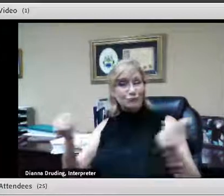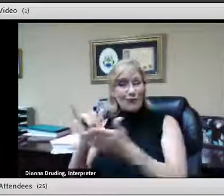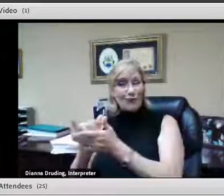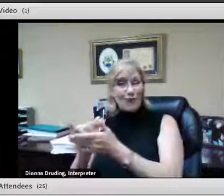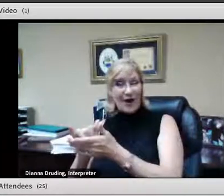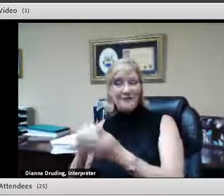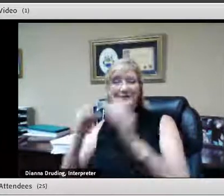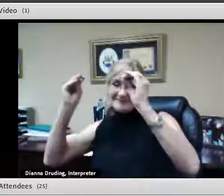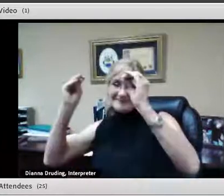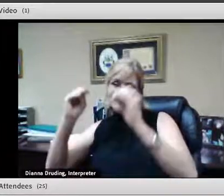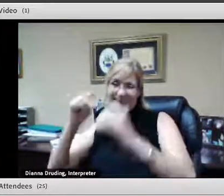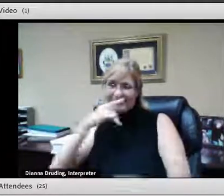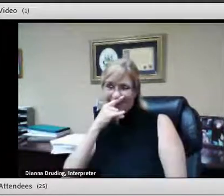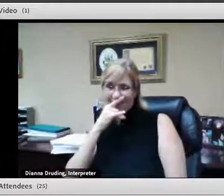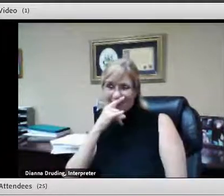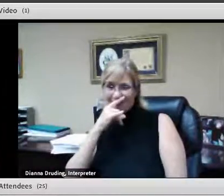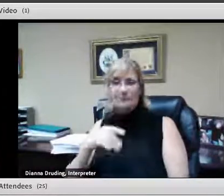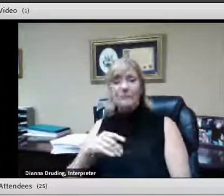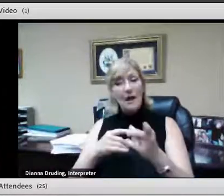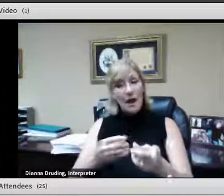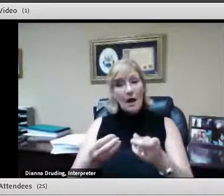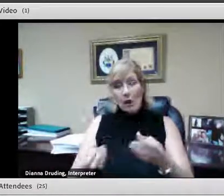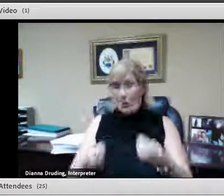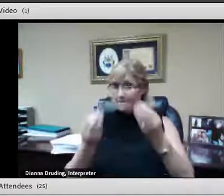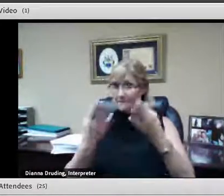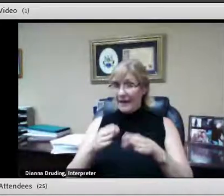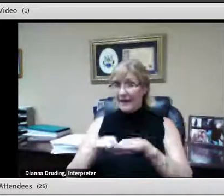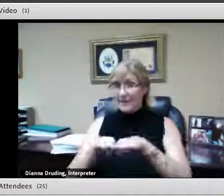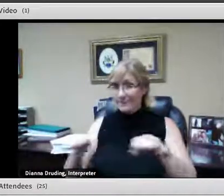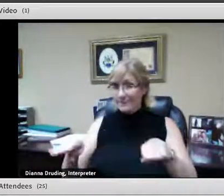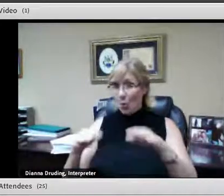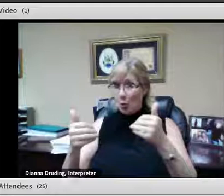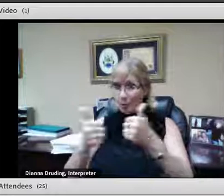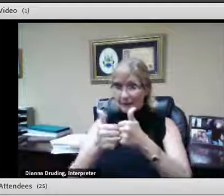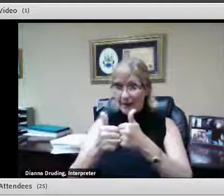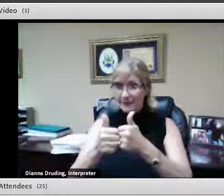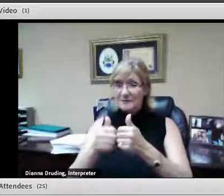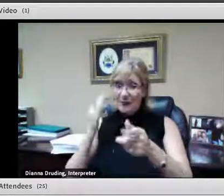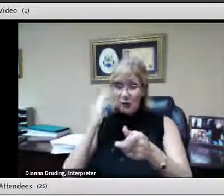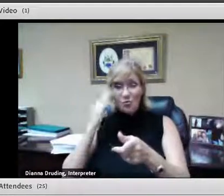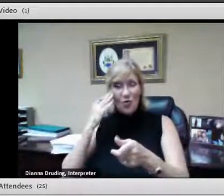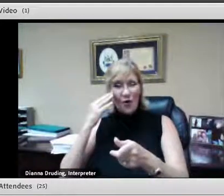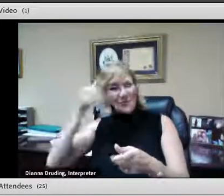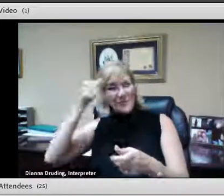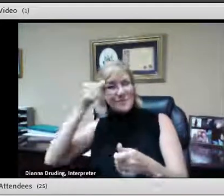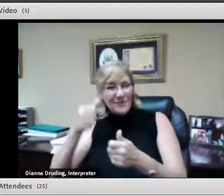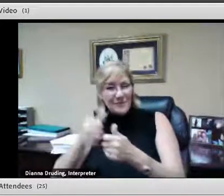Also, there's a ton of board games out there. You know, I'm sure these will all ring a bell, and you can imagine sitting around with your family and playing these.